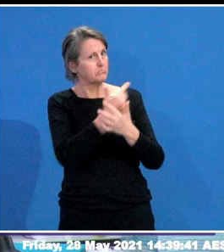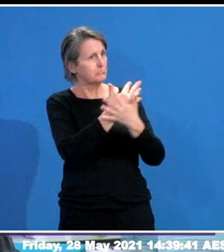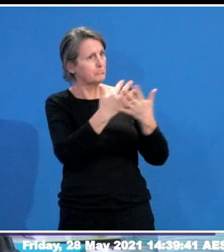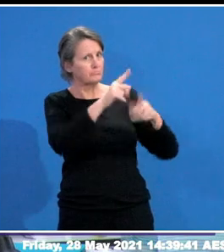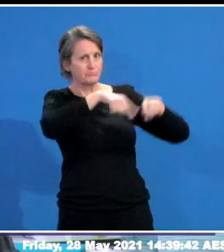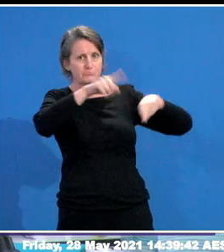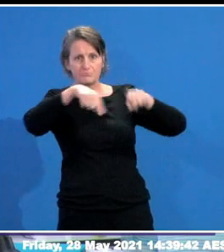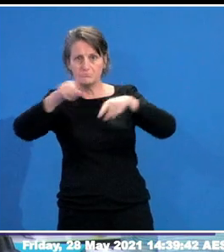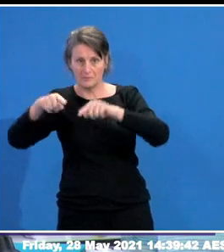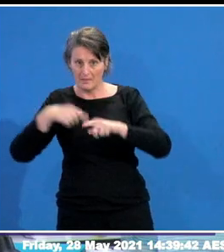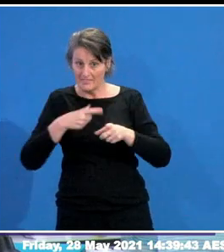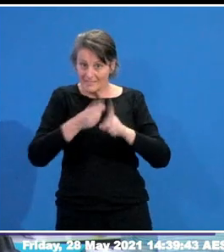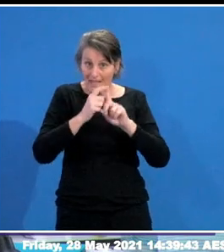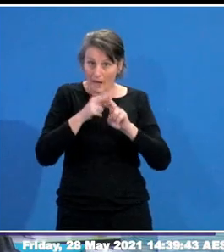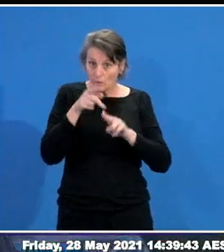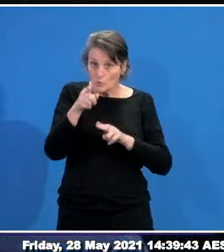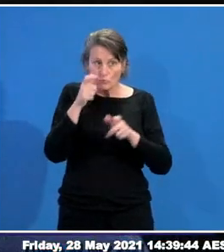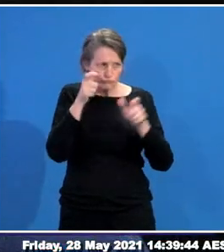various categories of service providers?